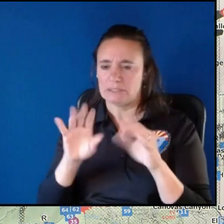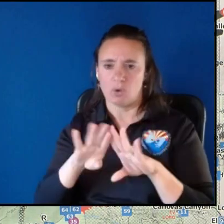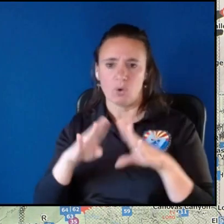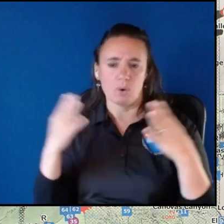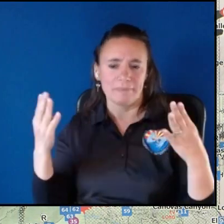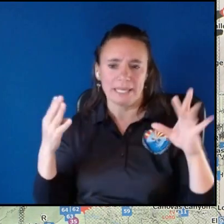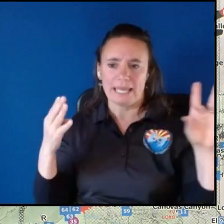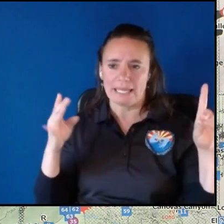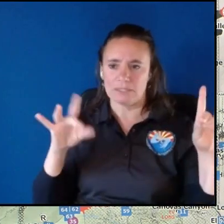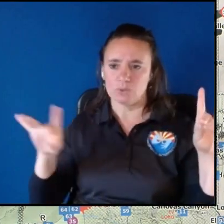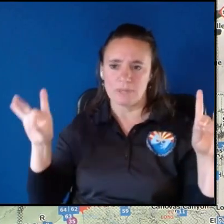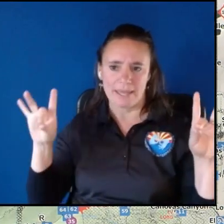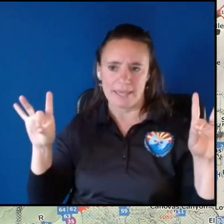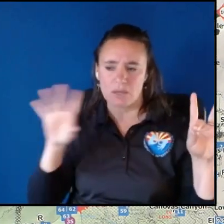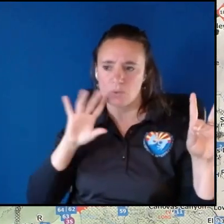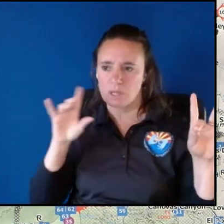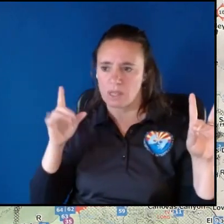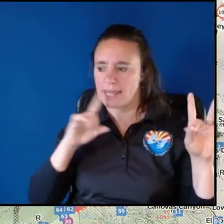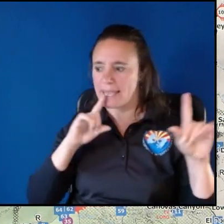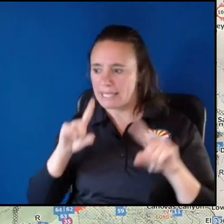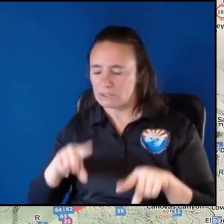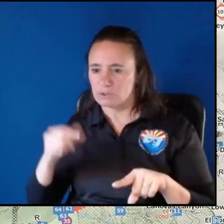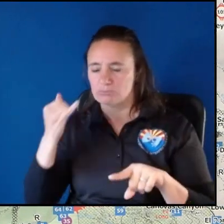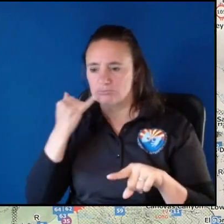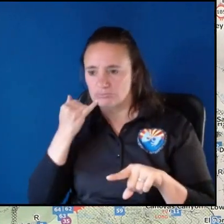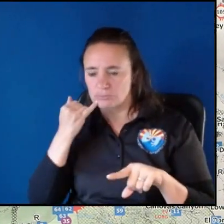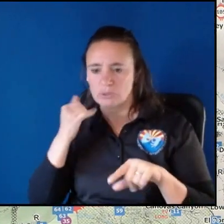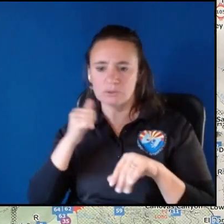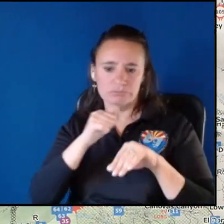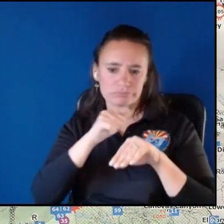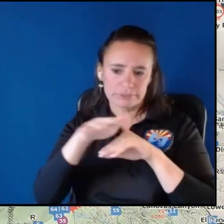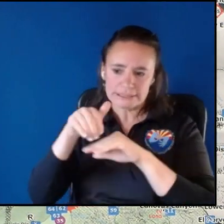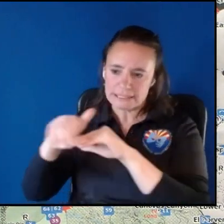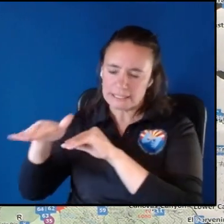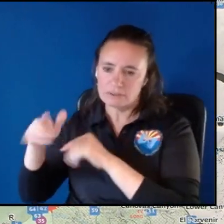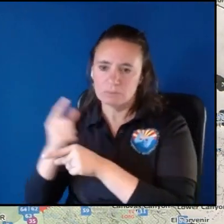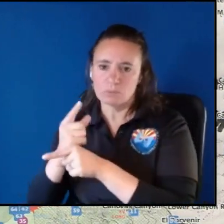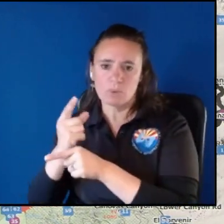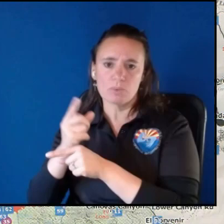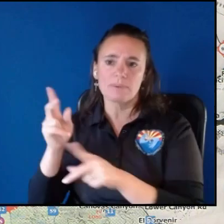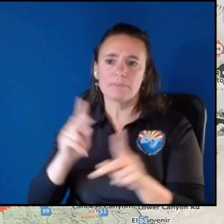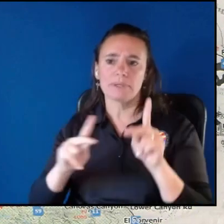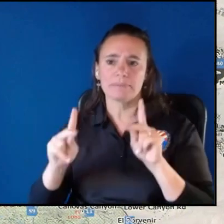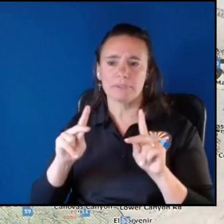answer those calls and they will send them to the appropriate folks so we can have folks go out and